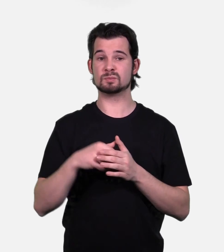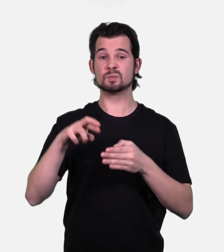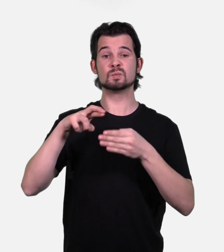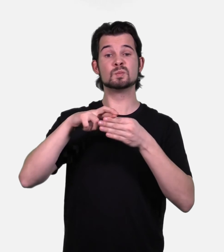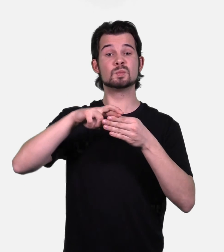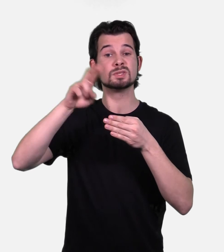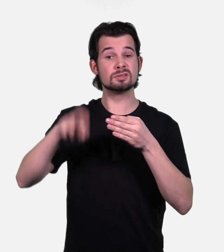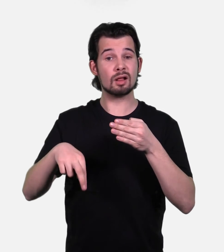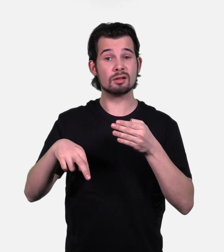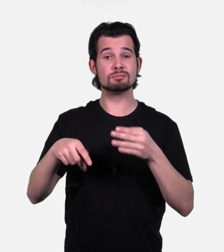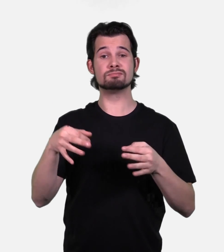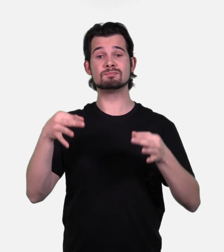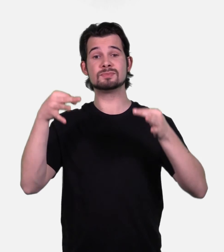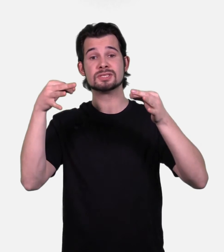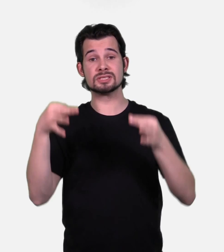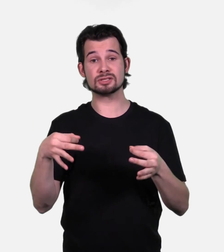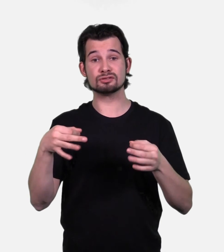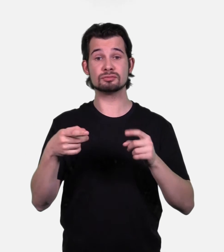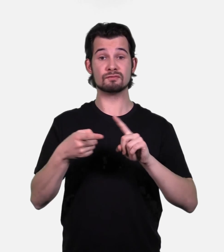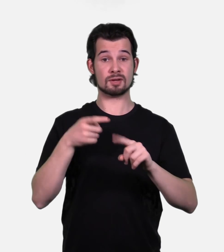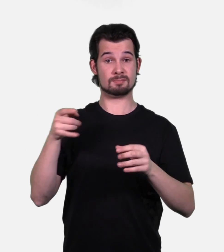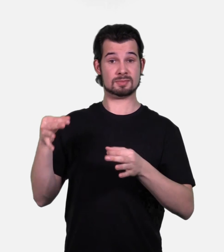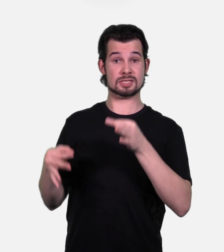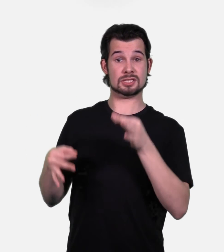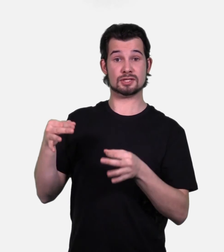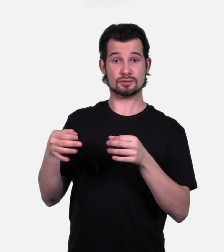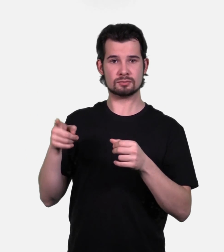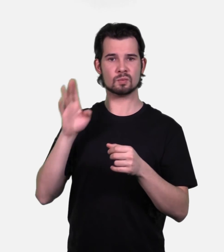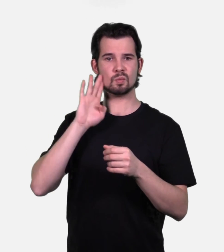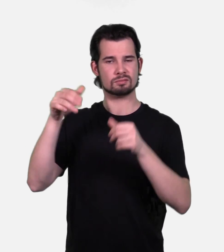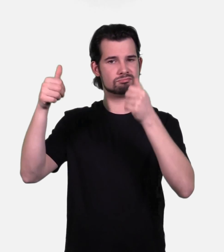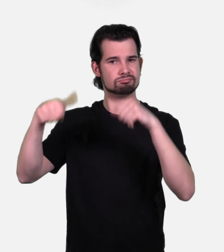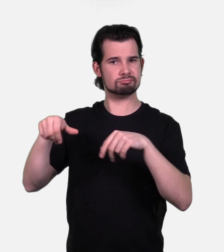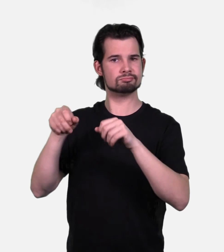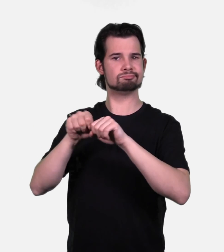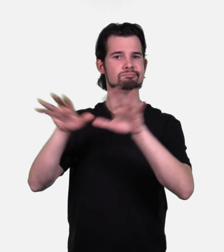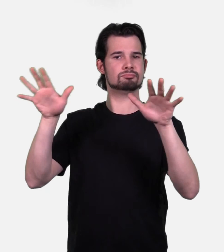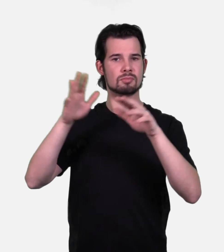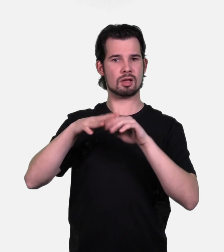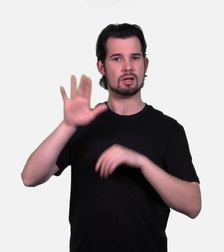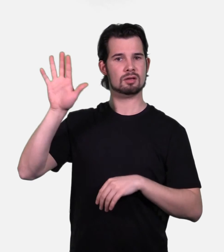that you do not want included on the public record. Decisions are posted on the Agency’s website